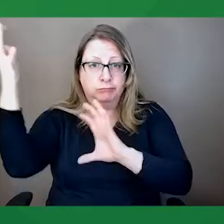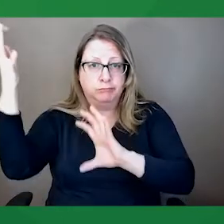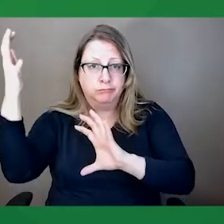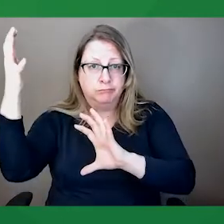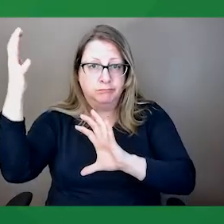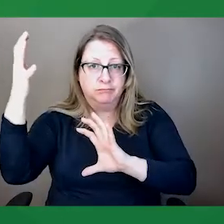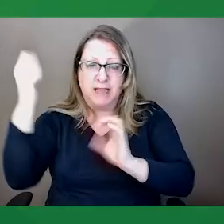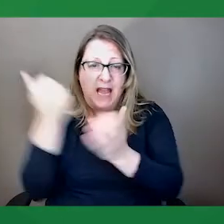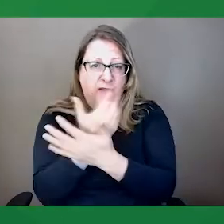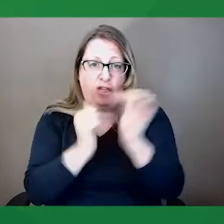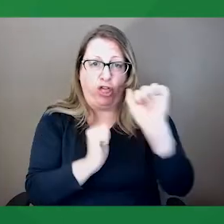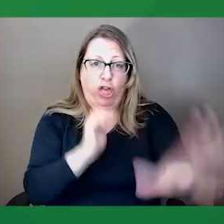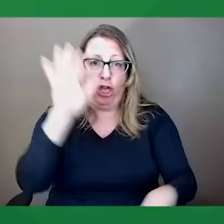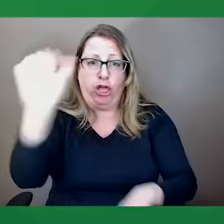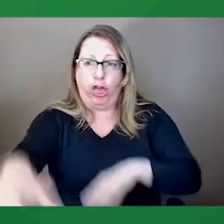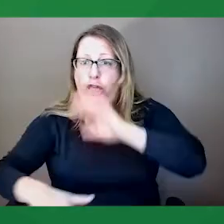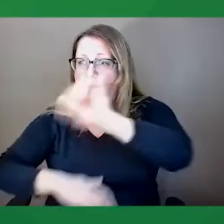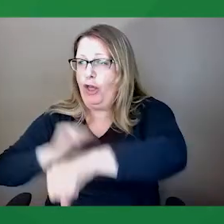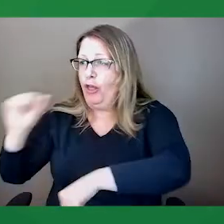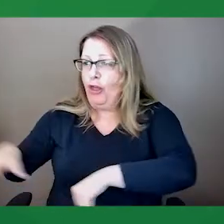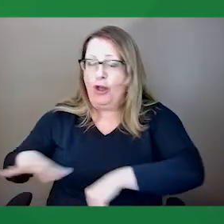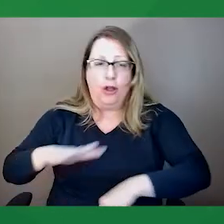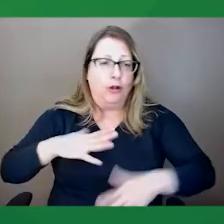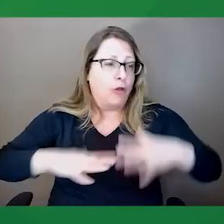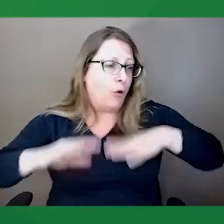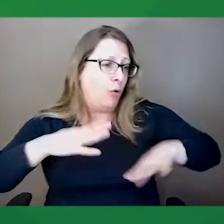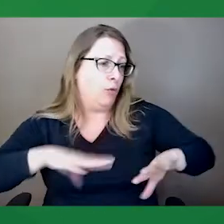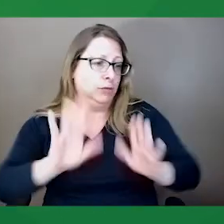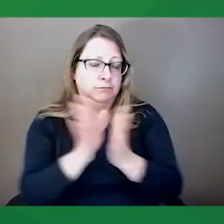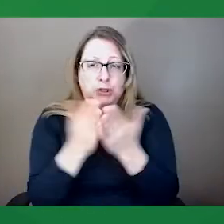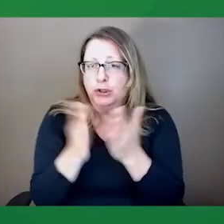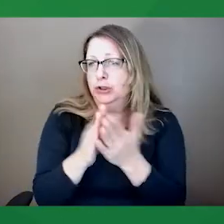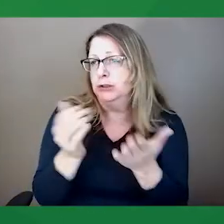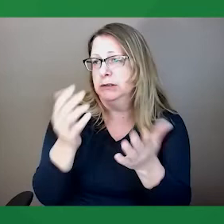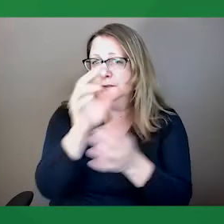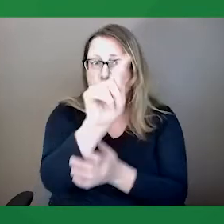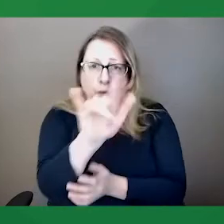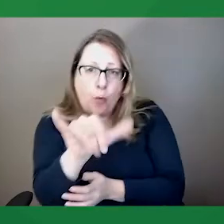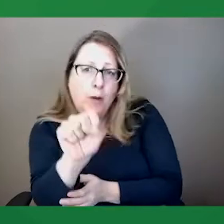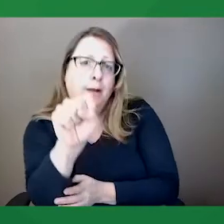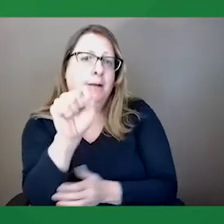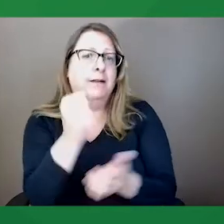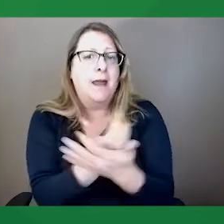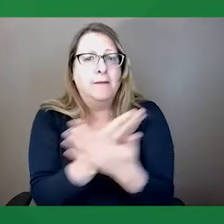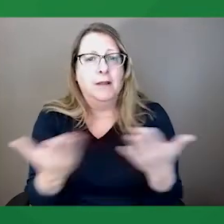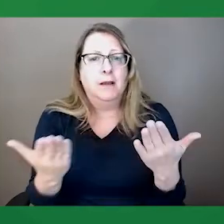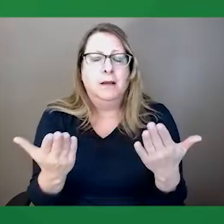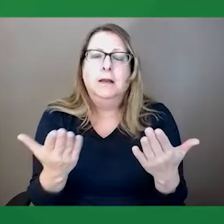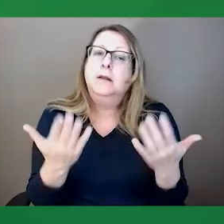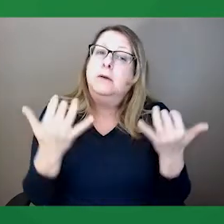toys, books, clothing, my clothing, their clothing, my books, their books.